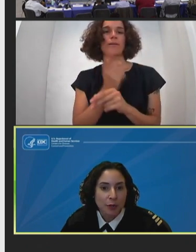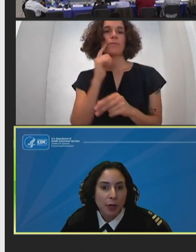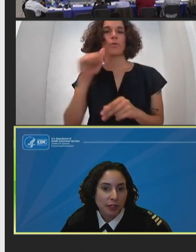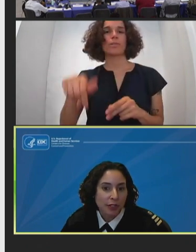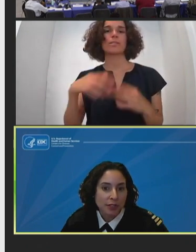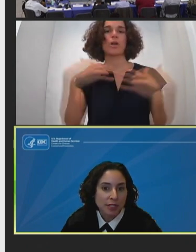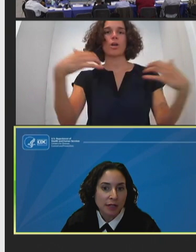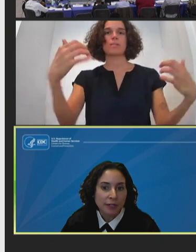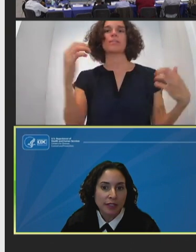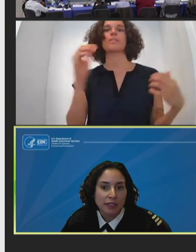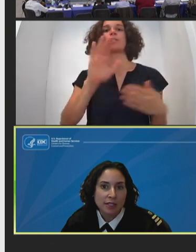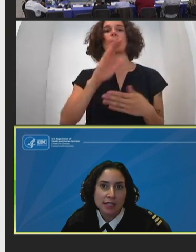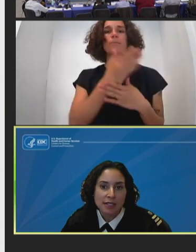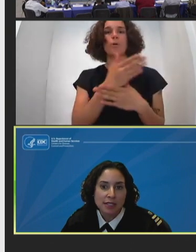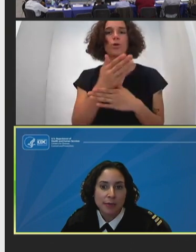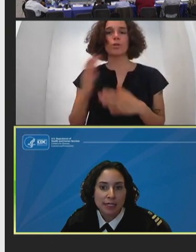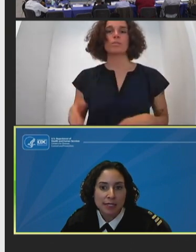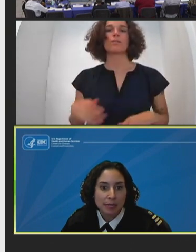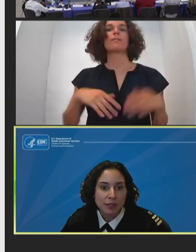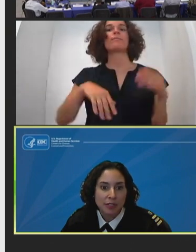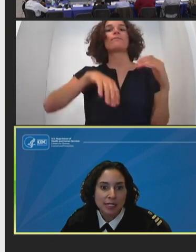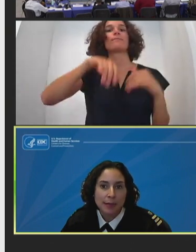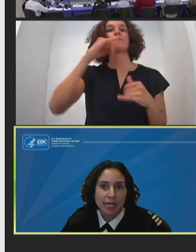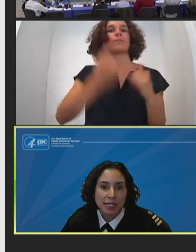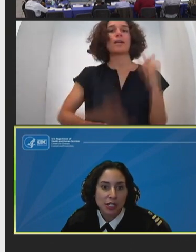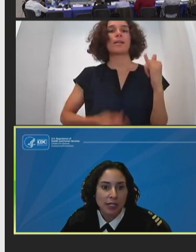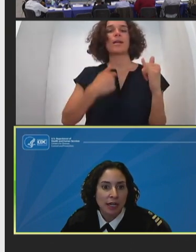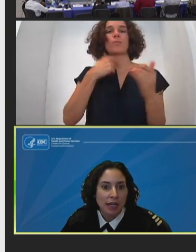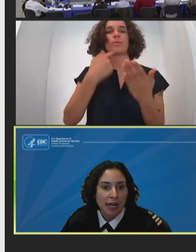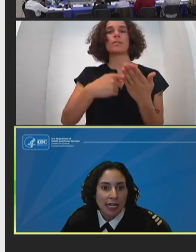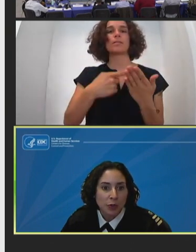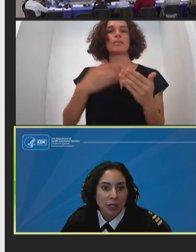partners. And finally, I'll discuss some next steps for dissemination, as well as